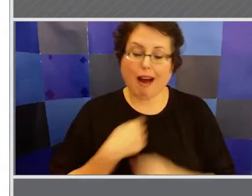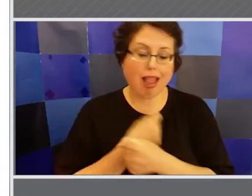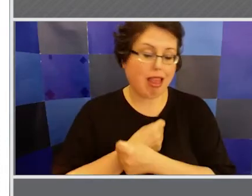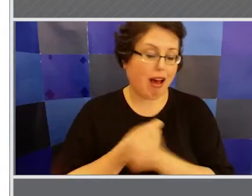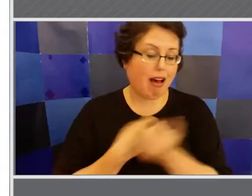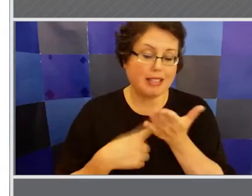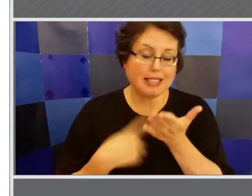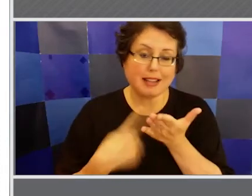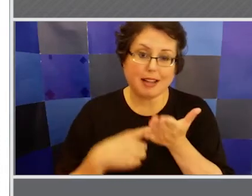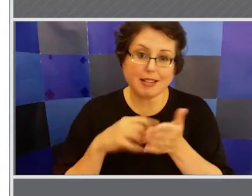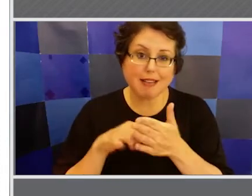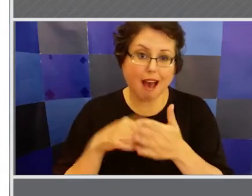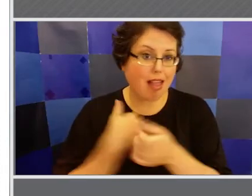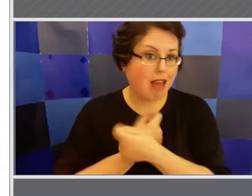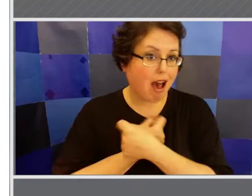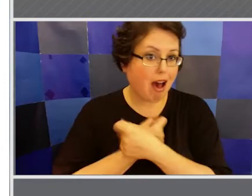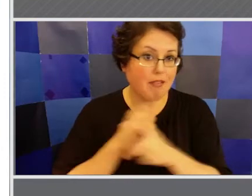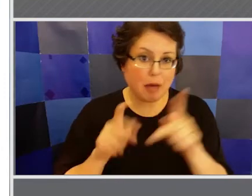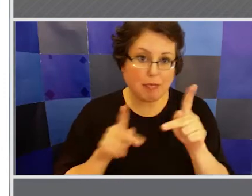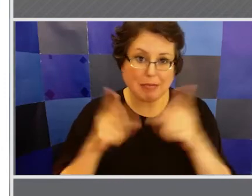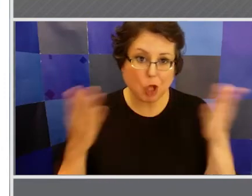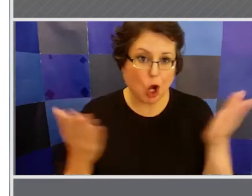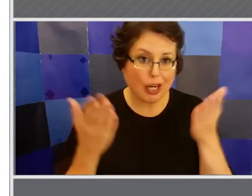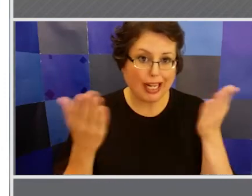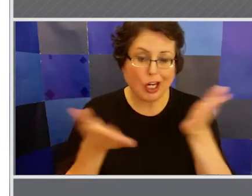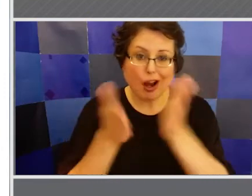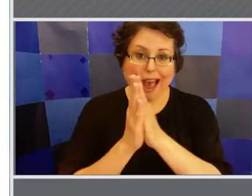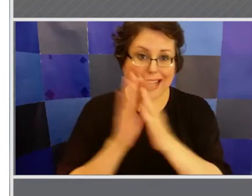I love the people are here, asking questions.